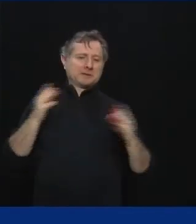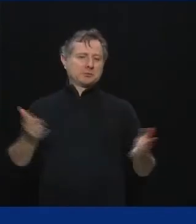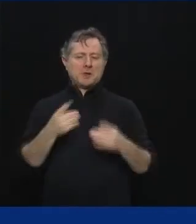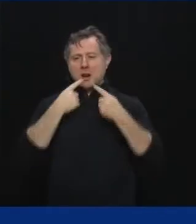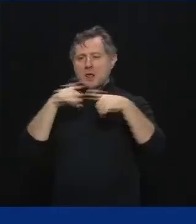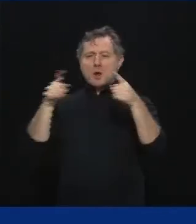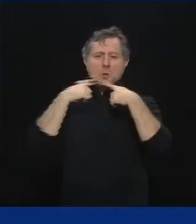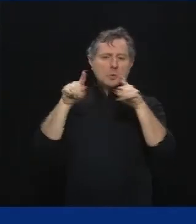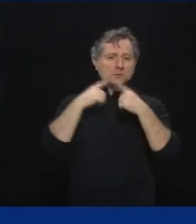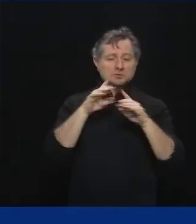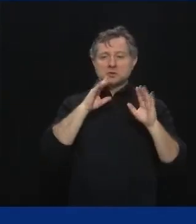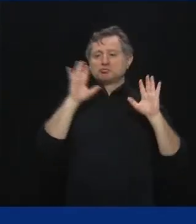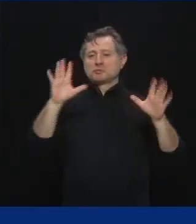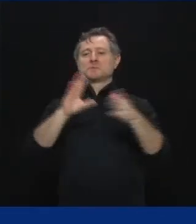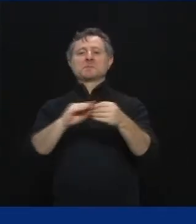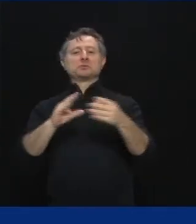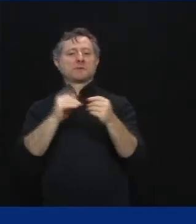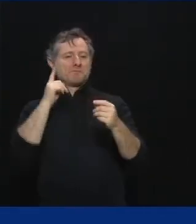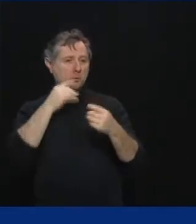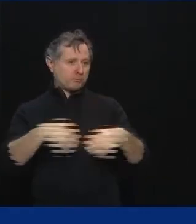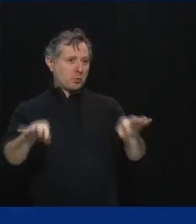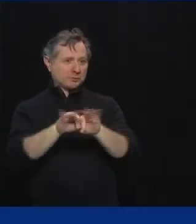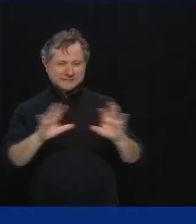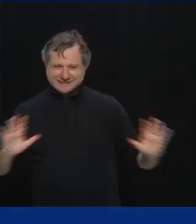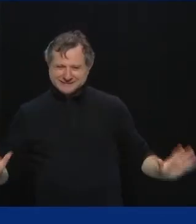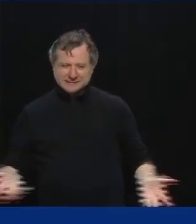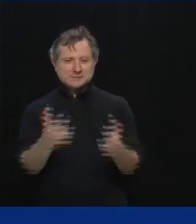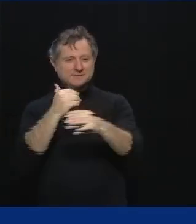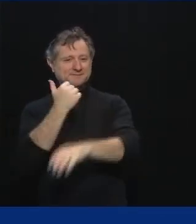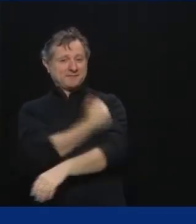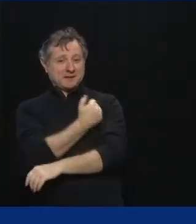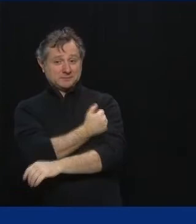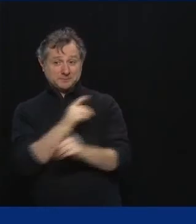FOR STEPPING UP. WE SAW THEM HERE A COUPLE OF